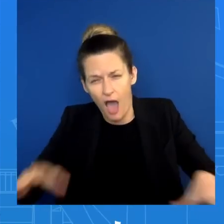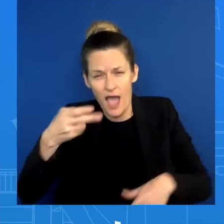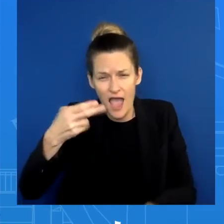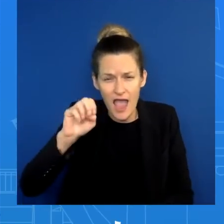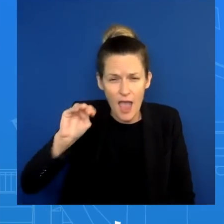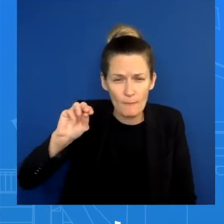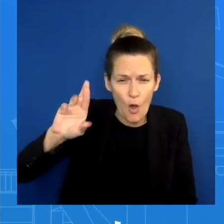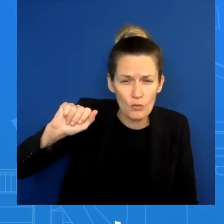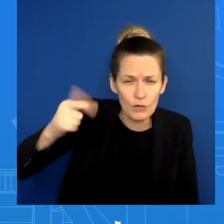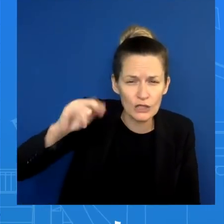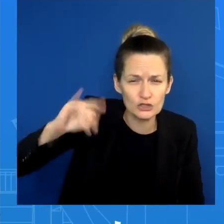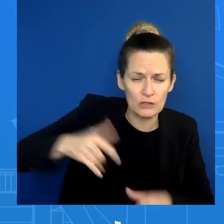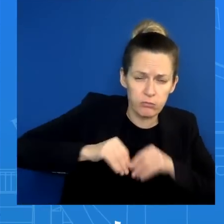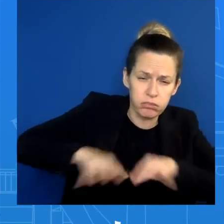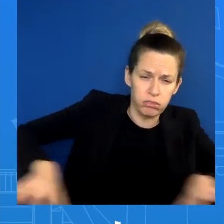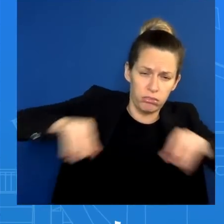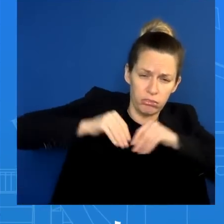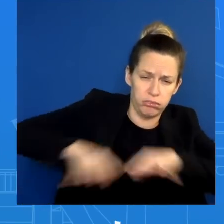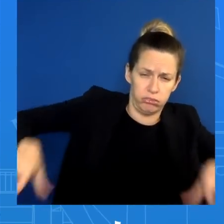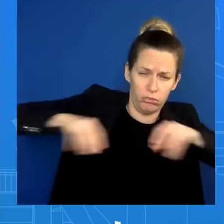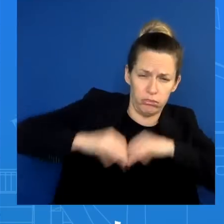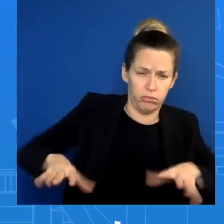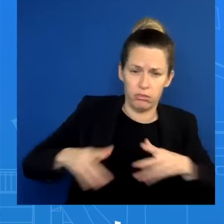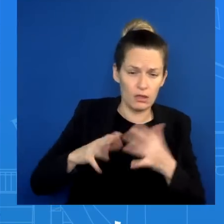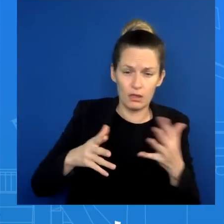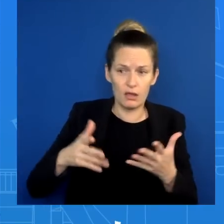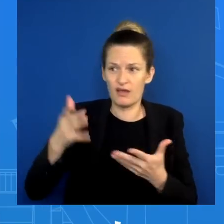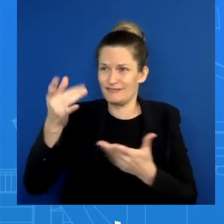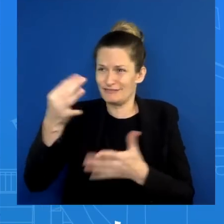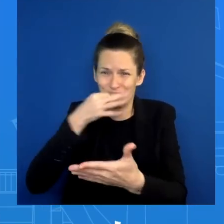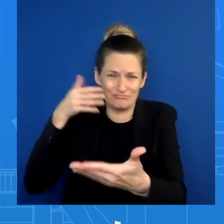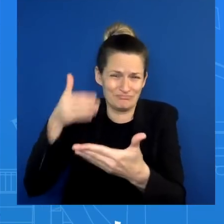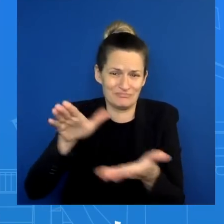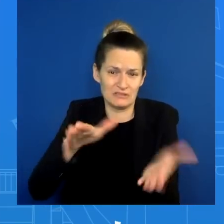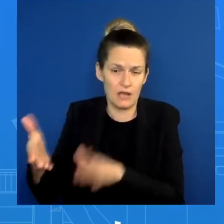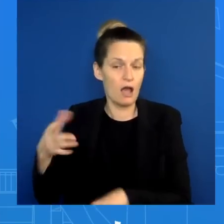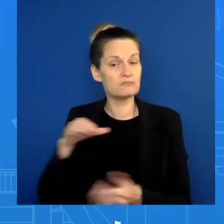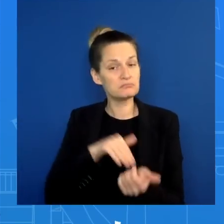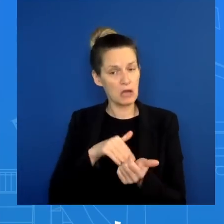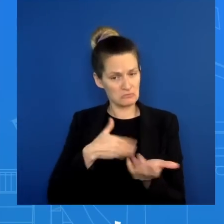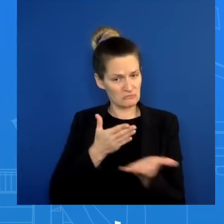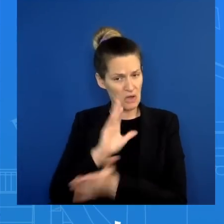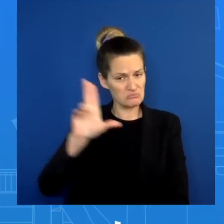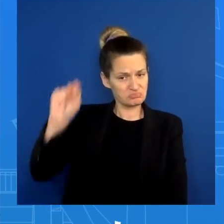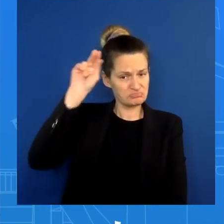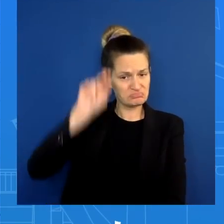from from the Texas district court. Look, you know, this is something, as you all were asking me